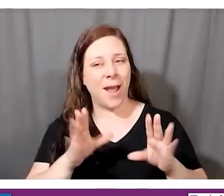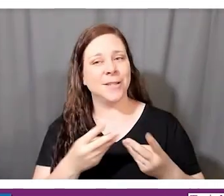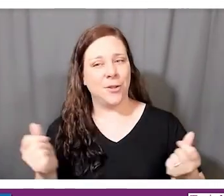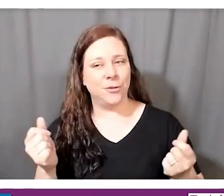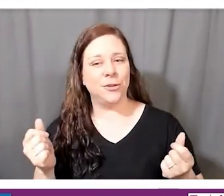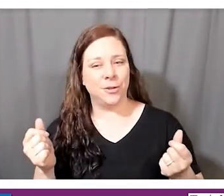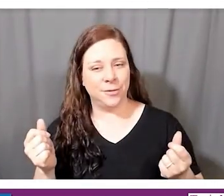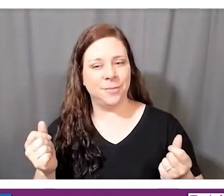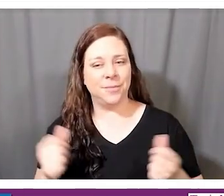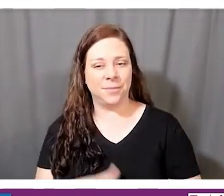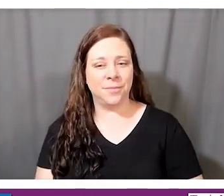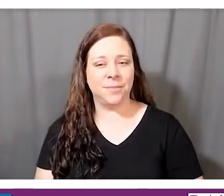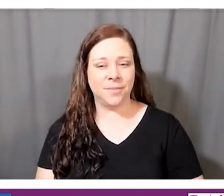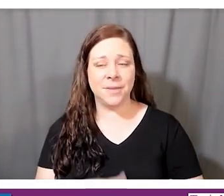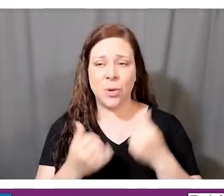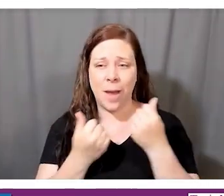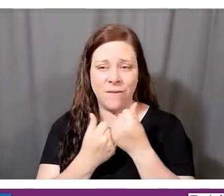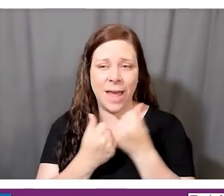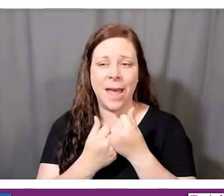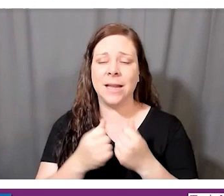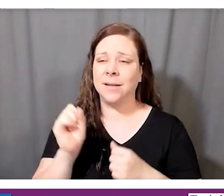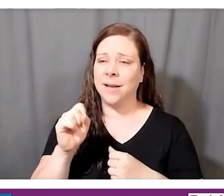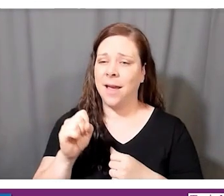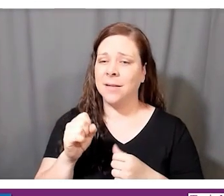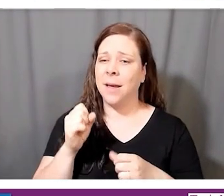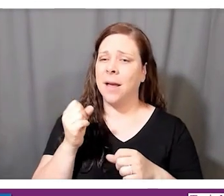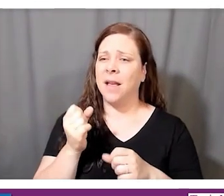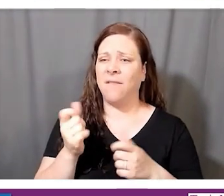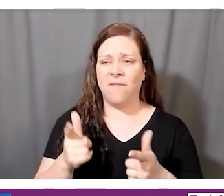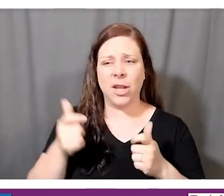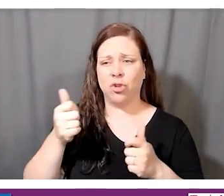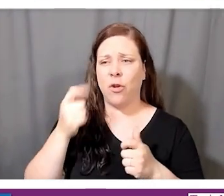That is a great solution to advocate because yeah, we'll make it faster for everyone if it's open book.